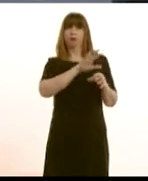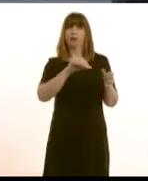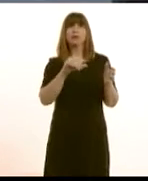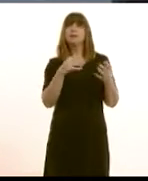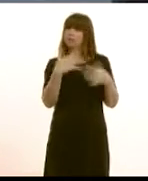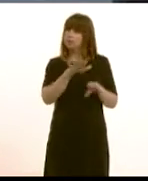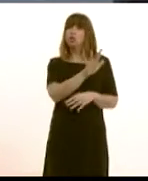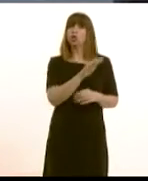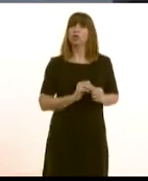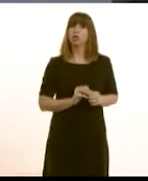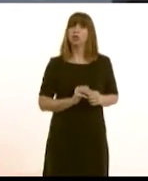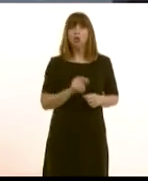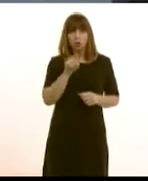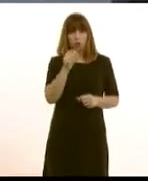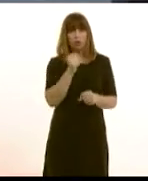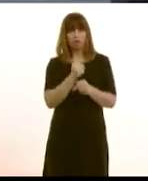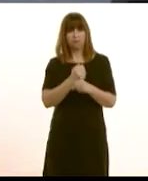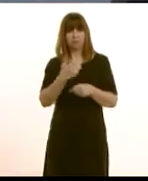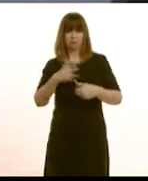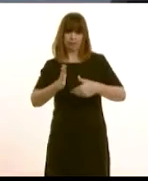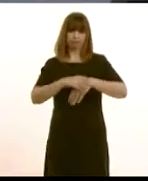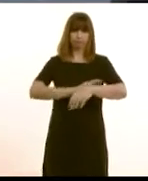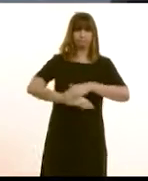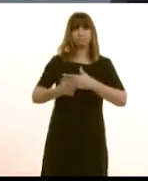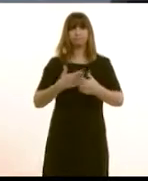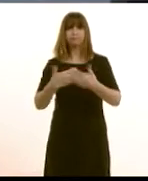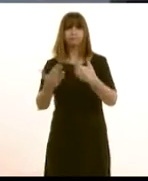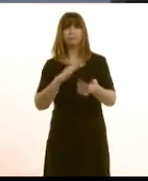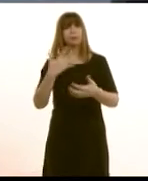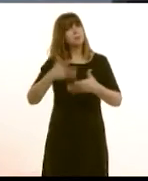Government taking to address one of the concerns that has previously been raised by the profession